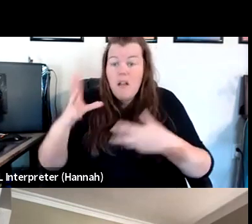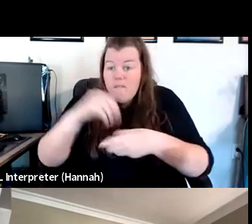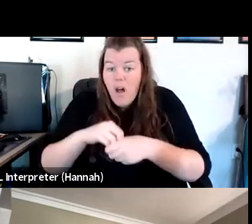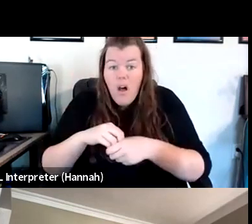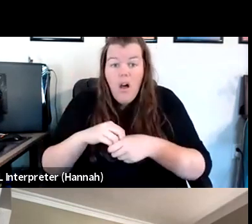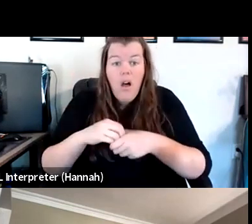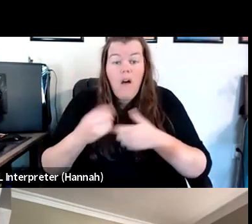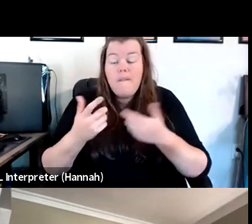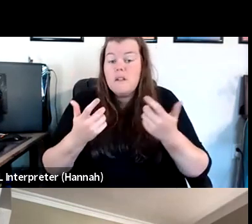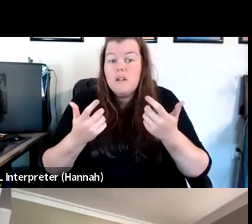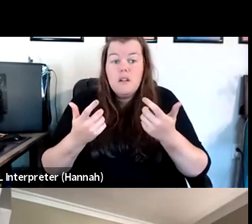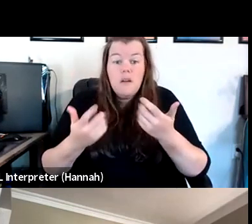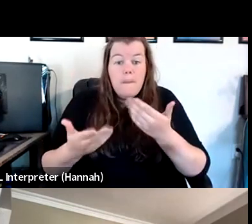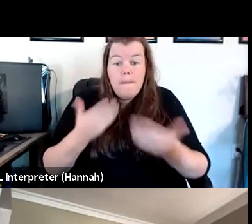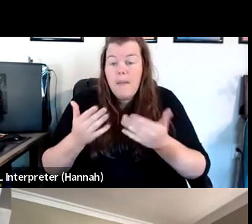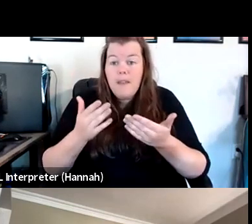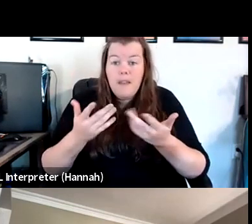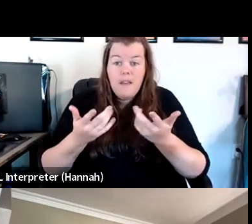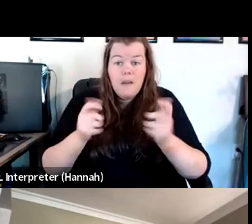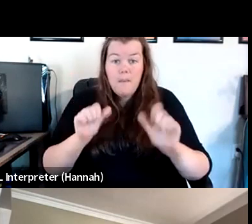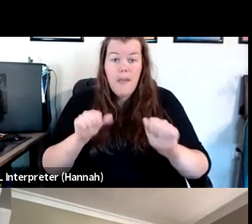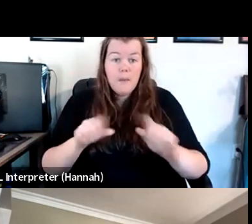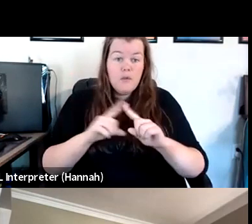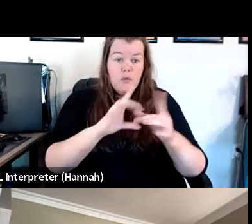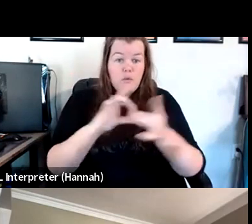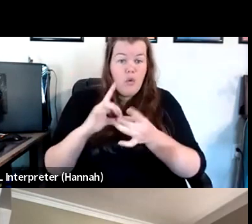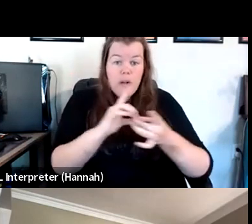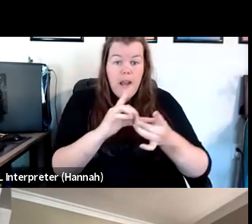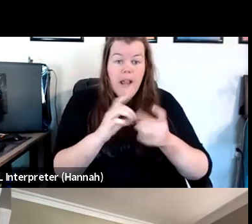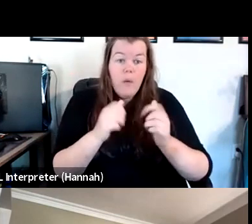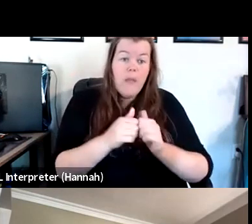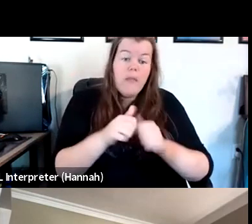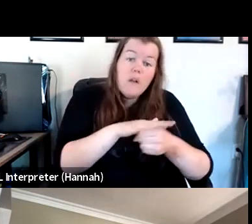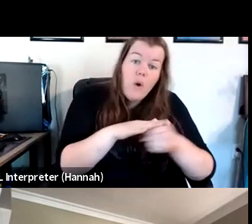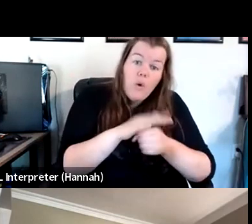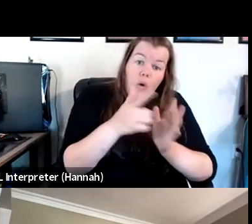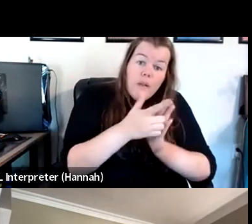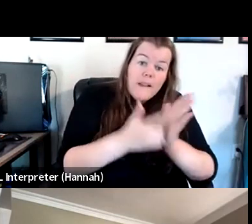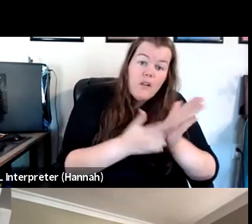way and maybe be able to coordinate with the local legal community to help find attorneys